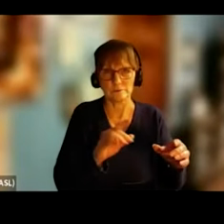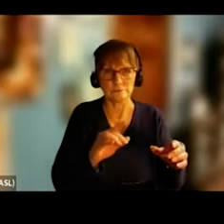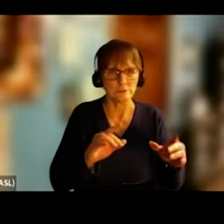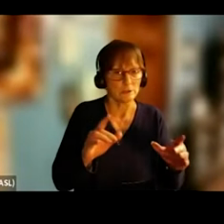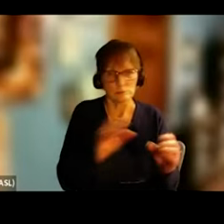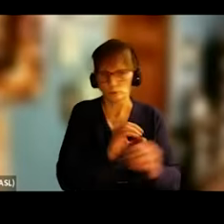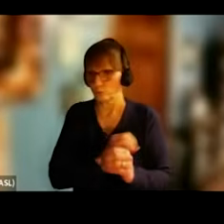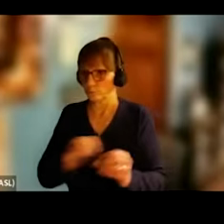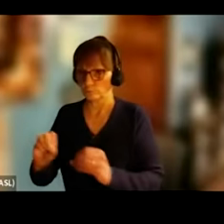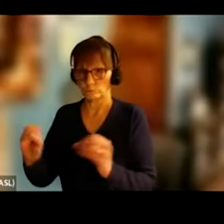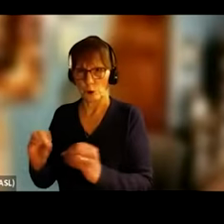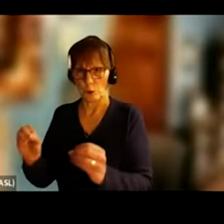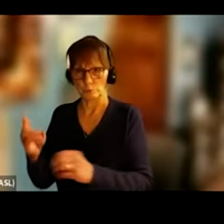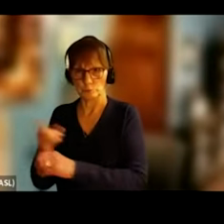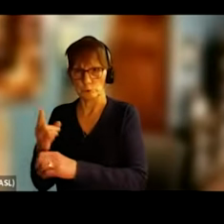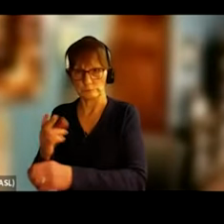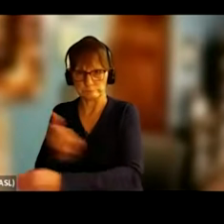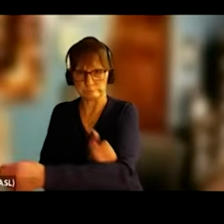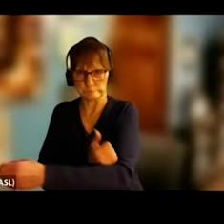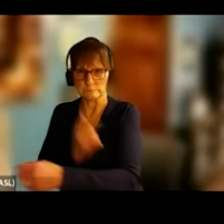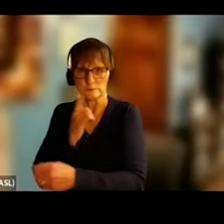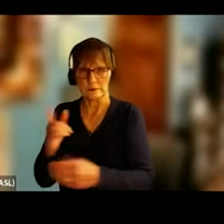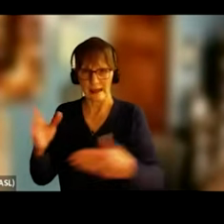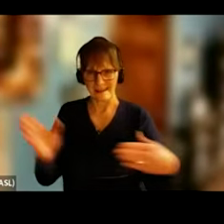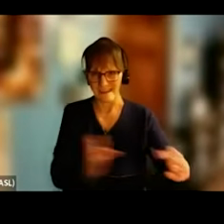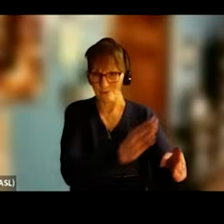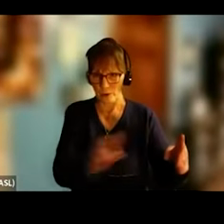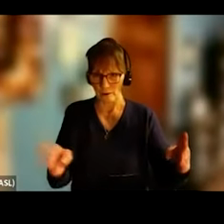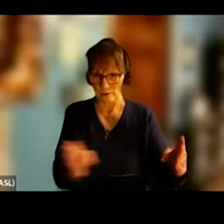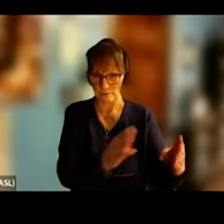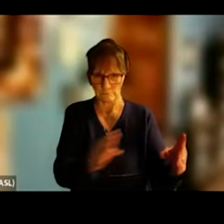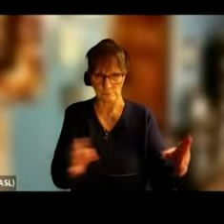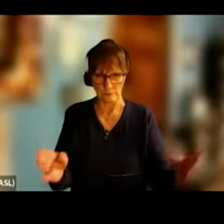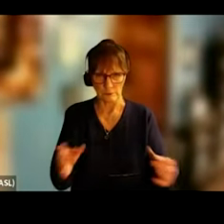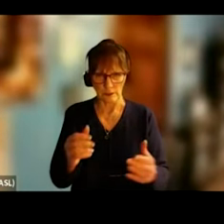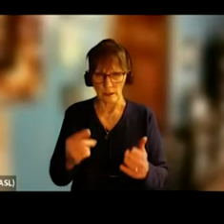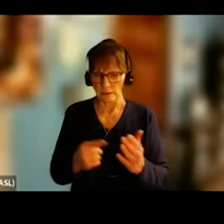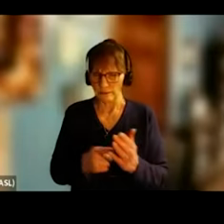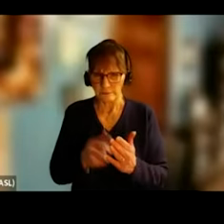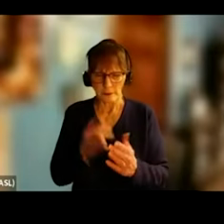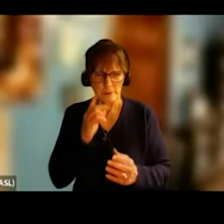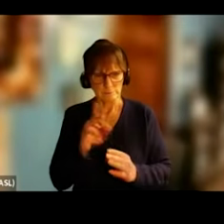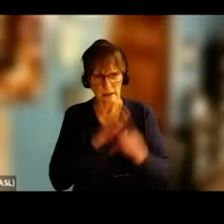and everywhere in between. Sometimes when someone is in Housing First they're working on their recovery